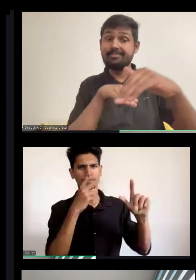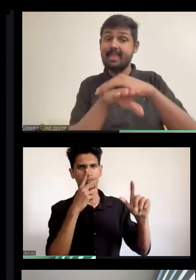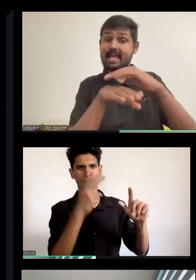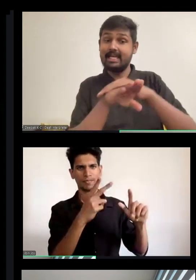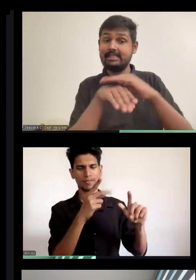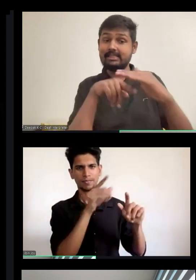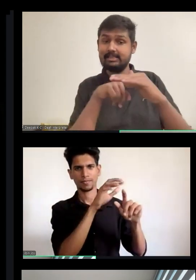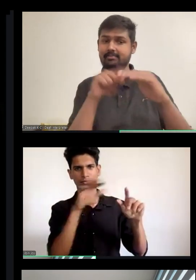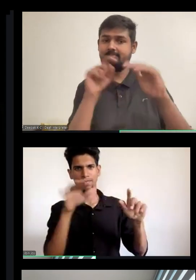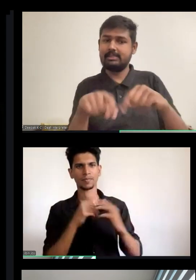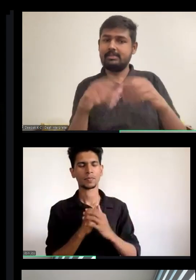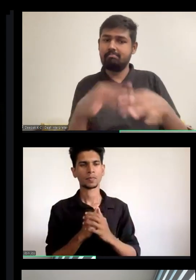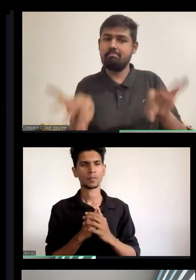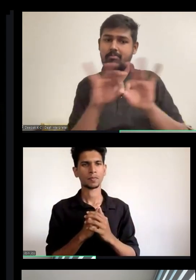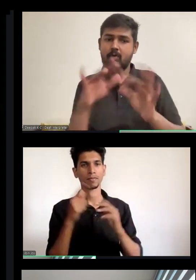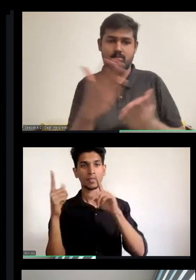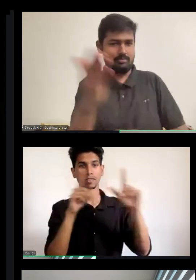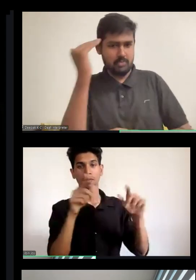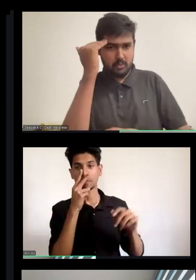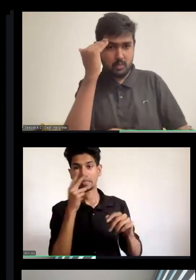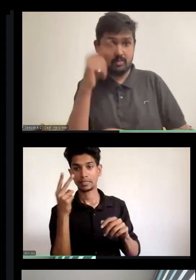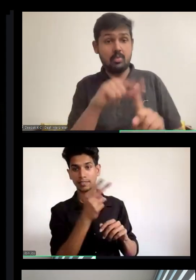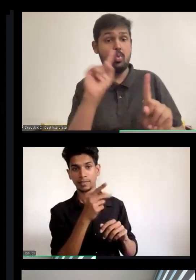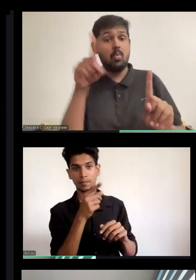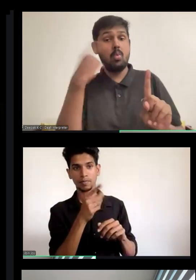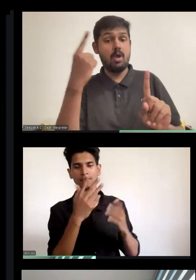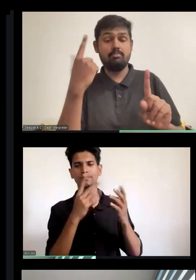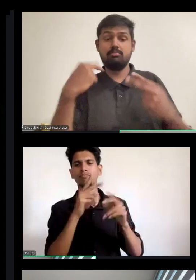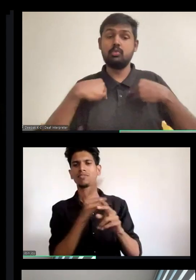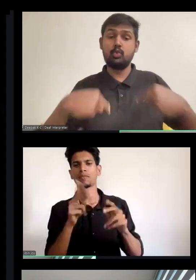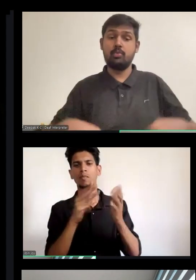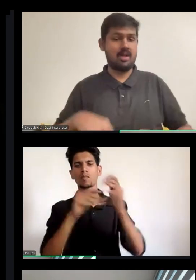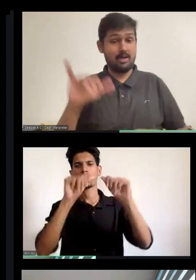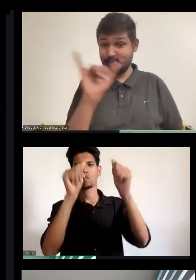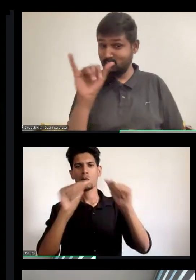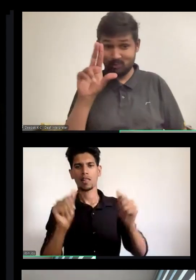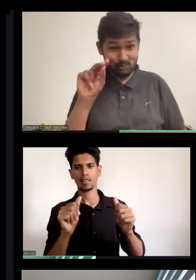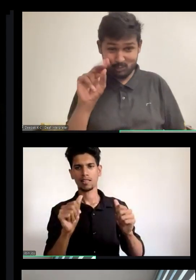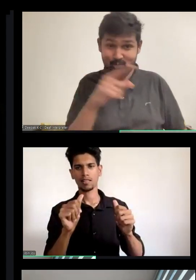On the screen, you see a model of the conceptual framework that I have developed.